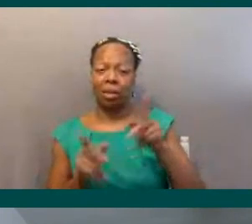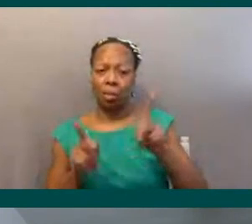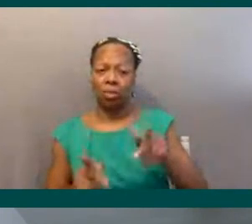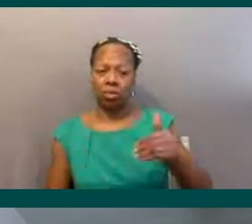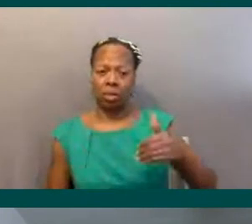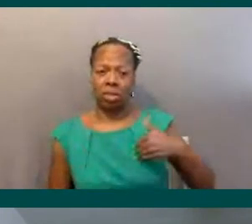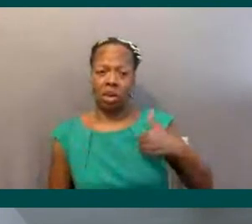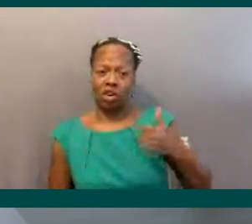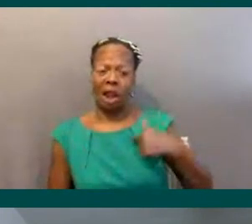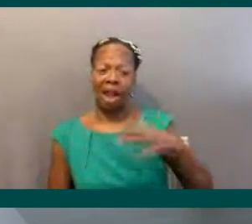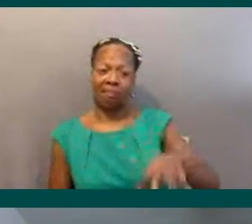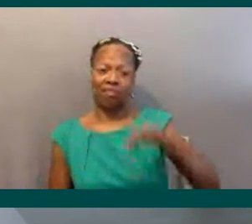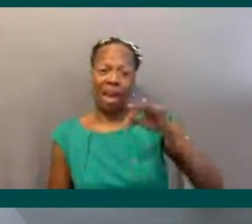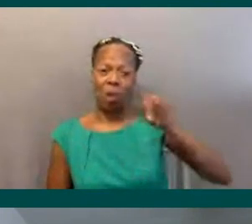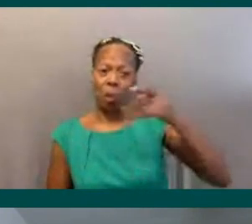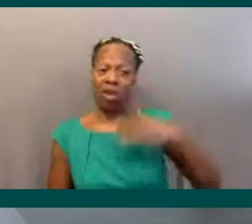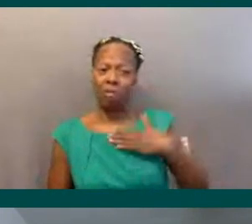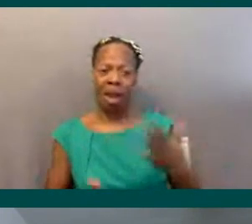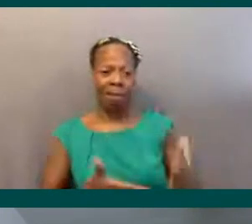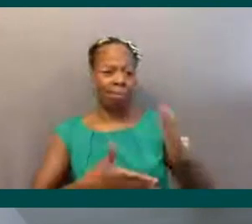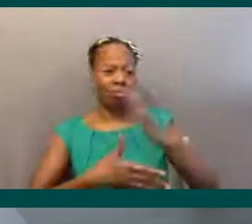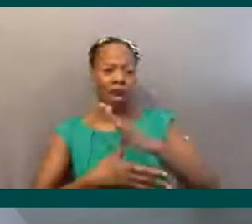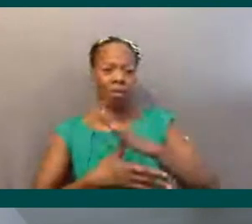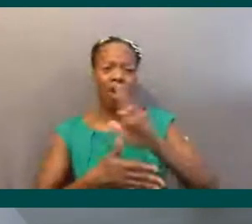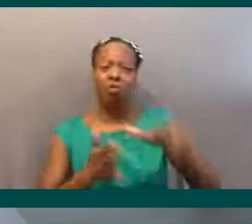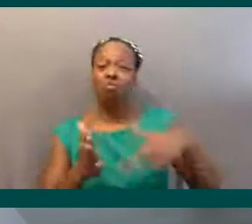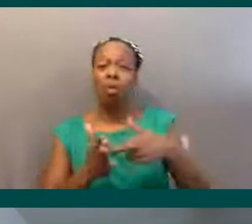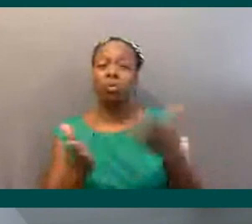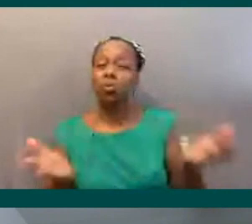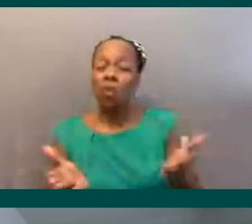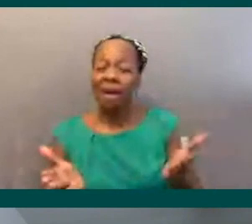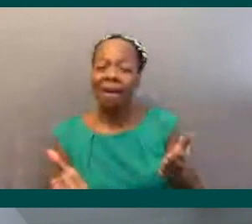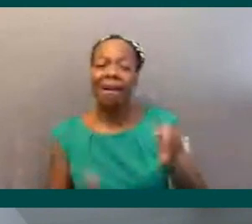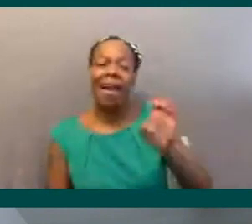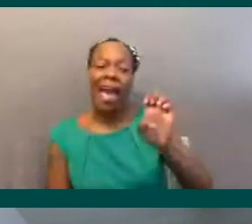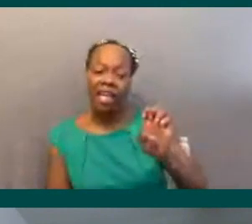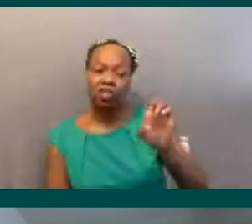one of my primary roles is to educate the parents as well.